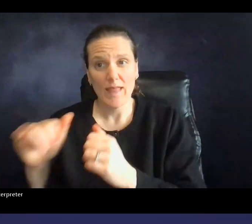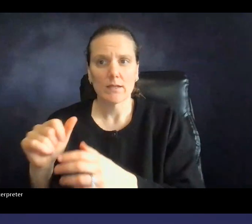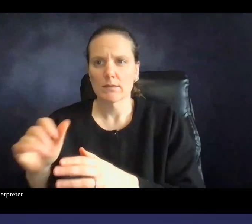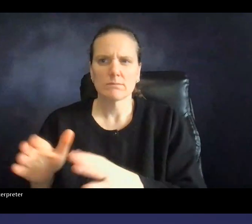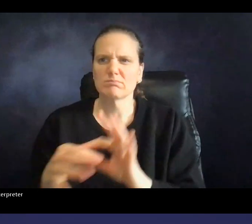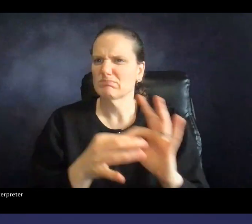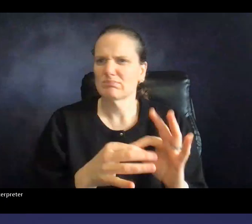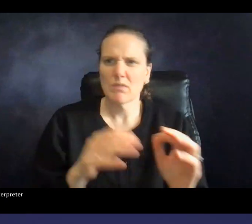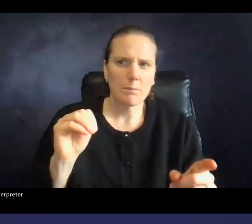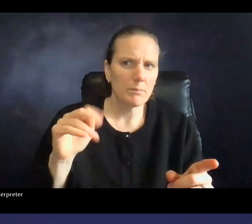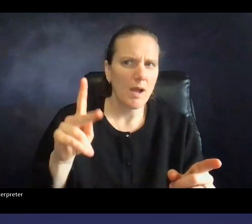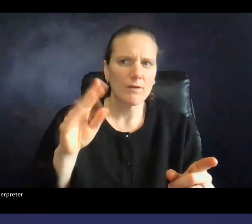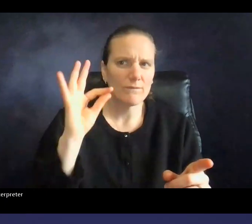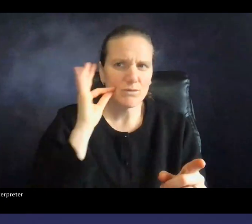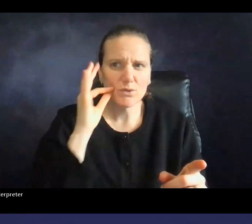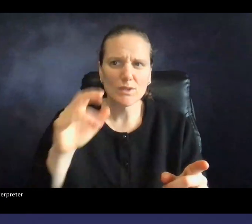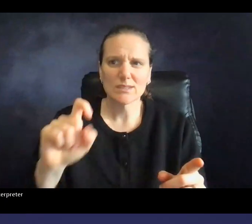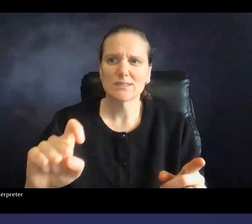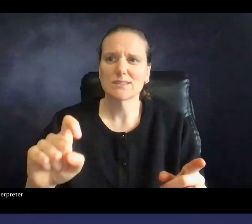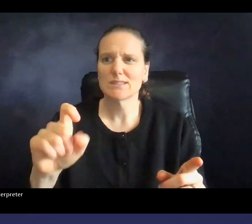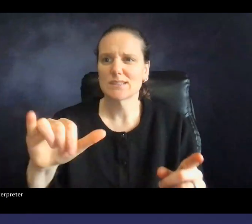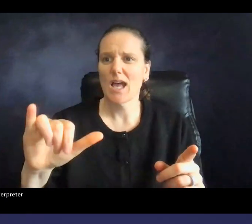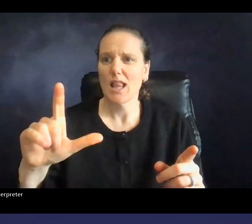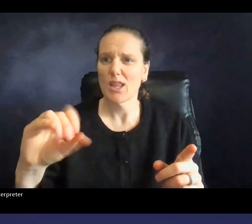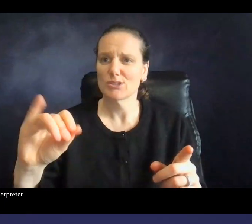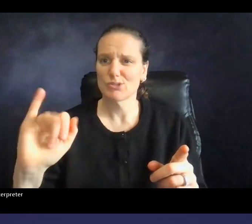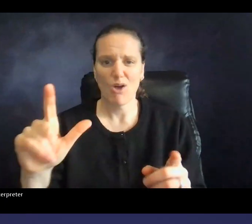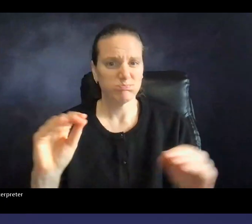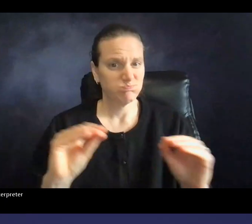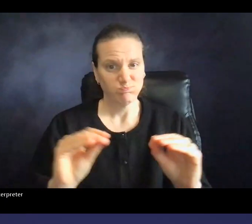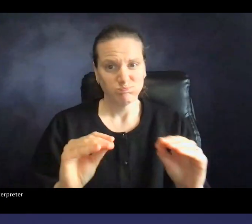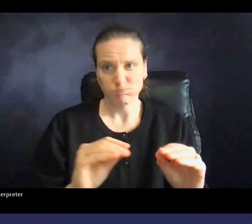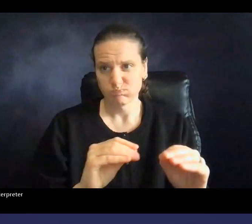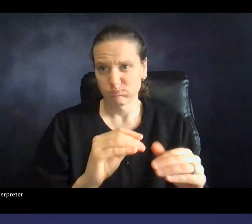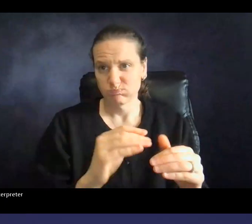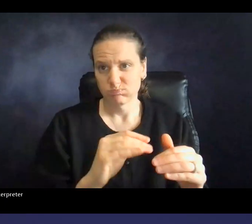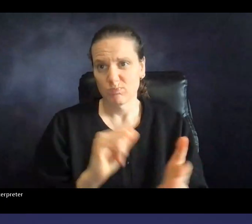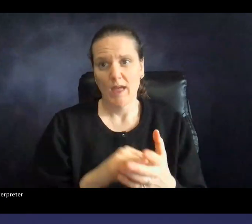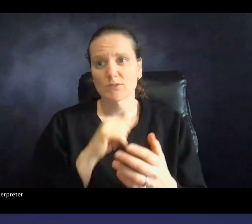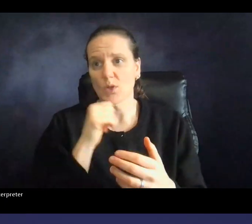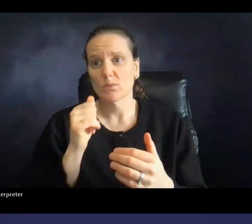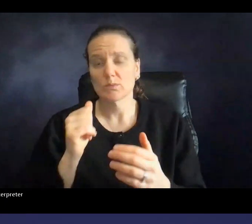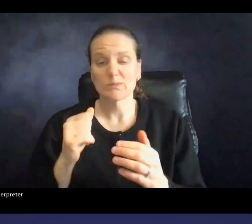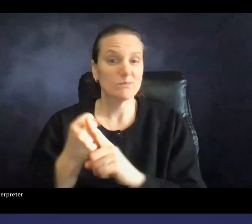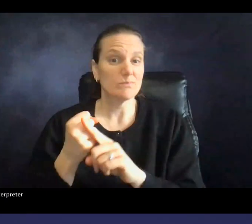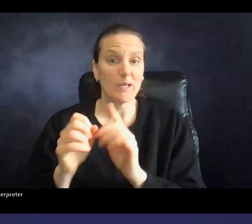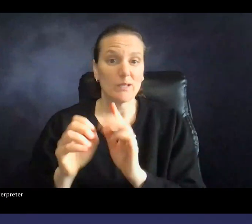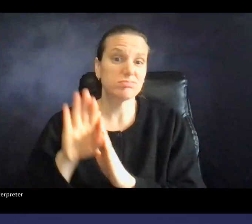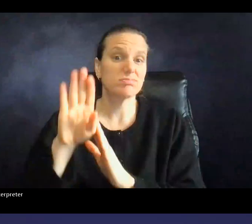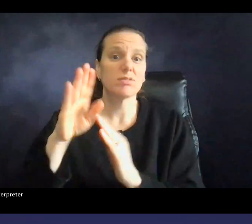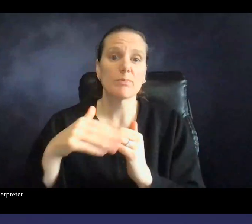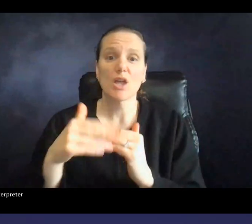and xylitol, those don't spike the blood sugar as much as like the other ones do.